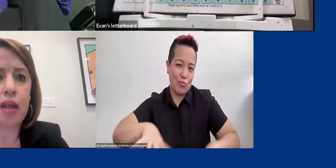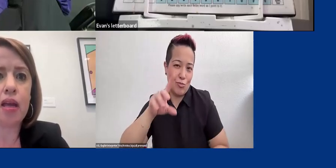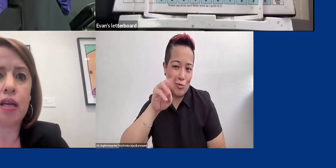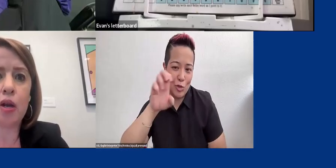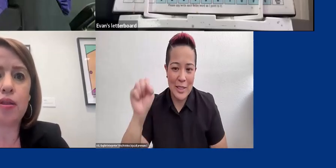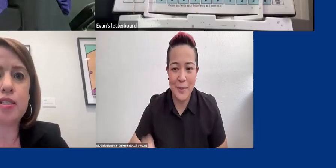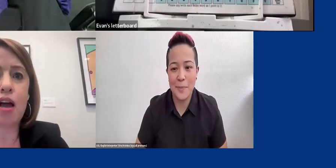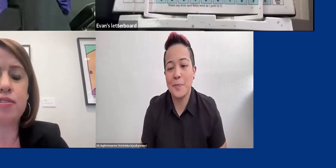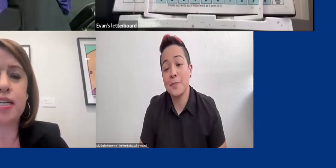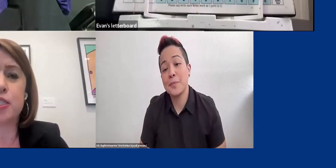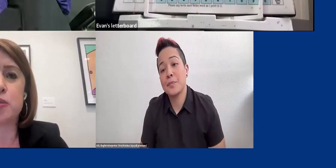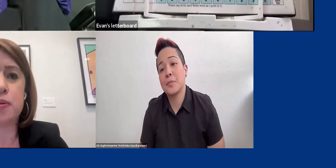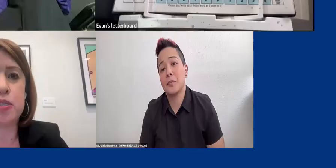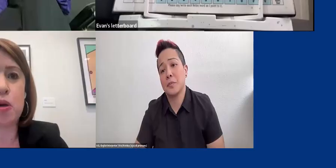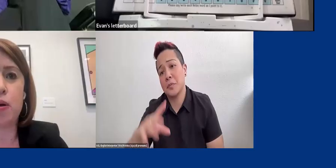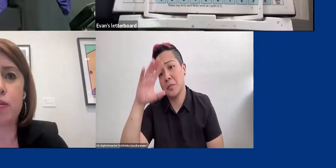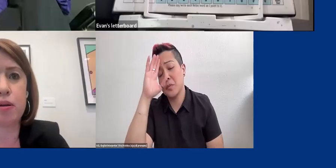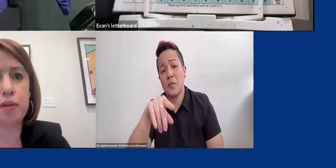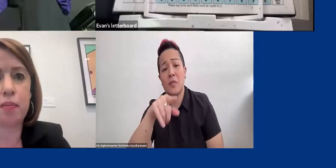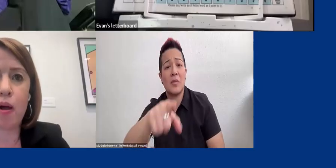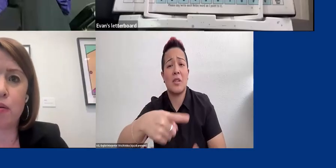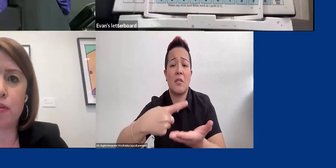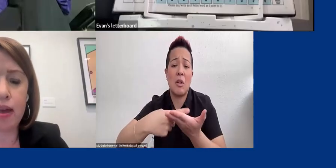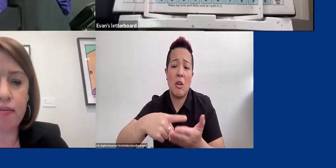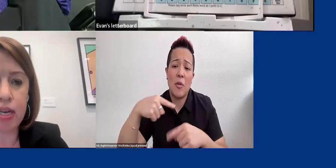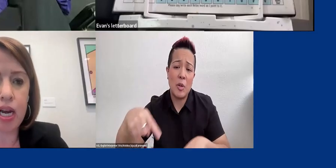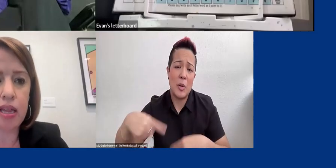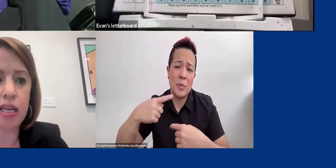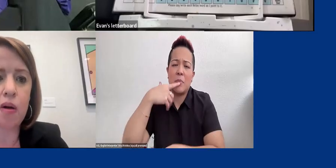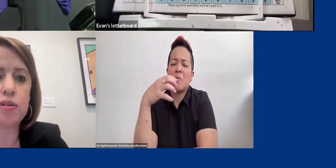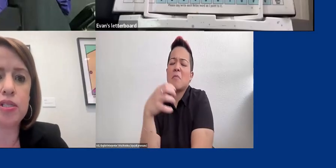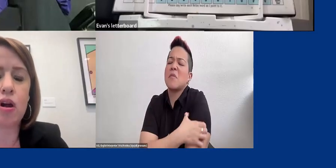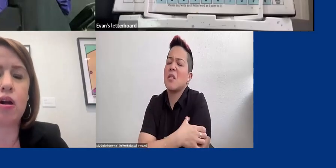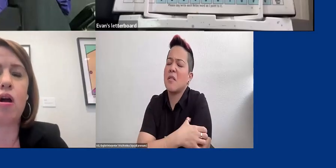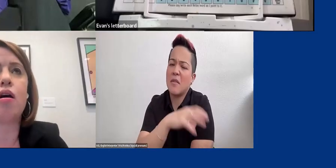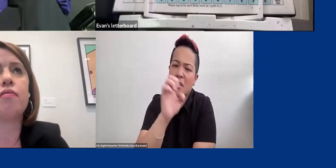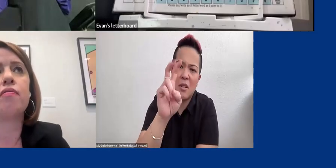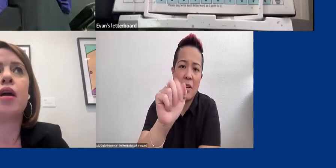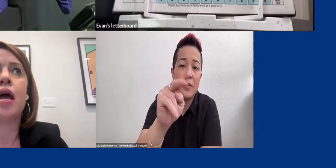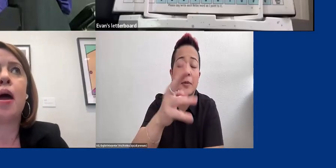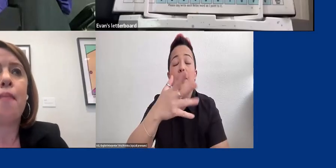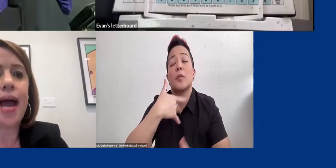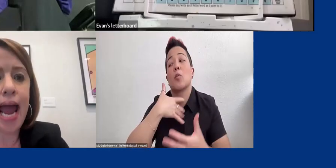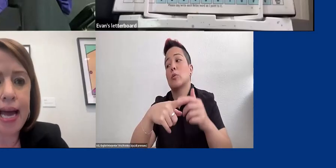You know, this conversation has been so incredibly powerful, Evan, and I think I would start off by